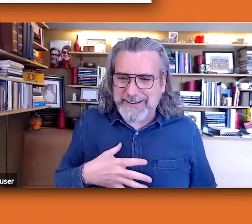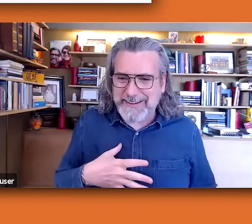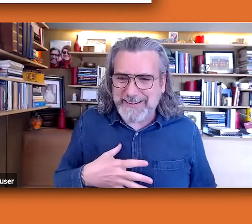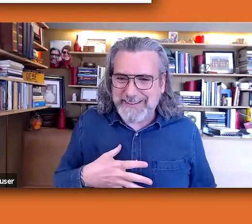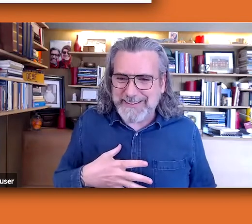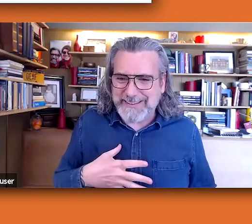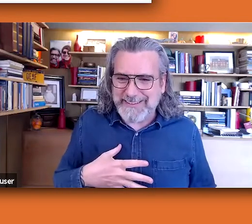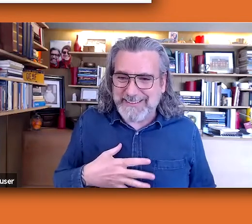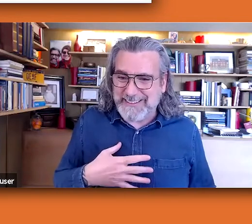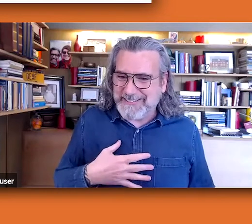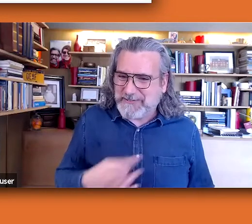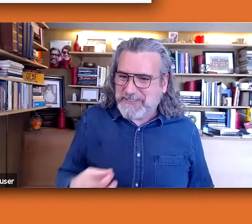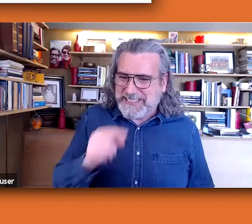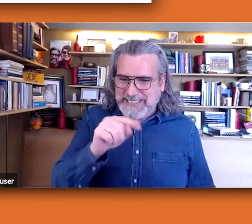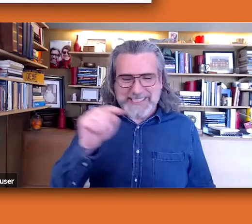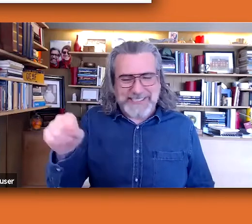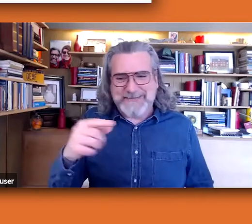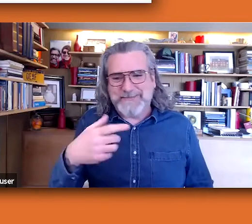that all of my mentors have been women.